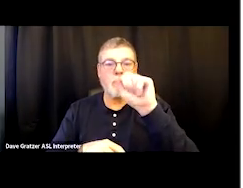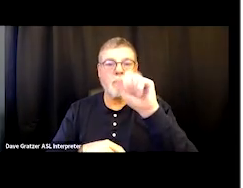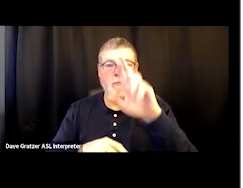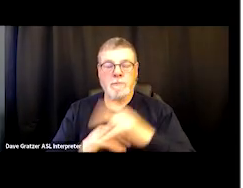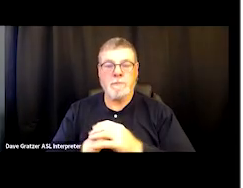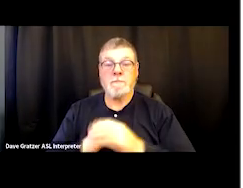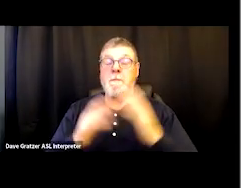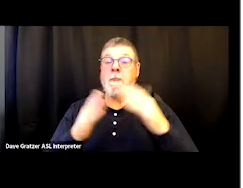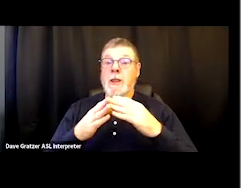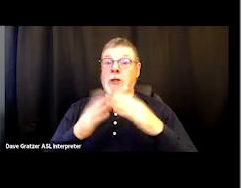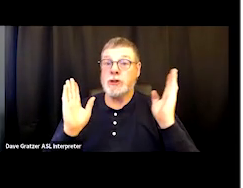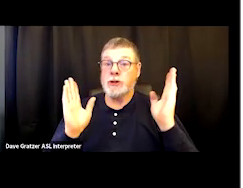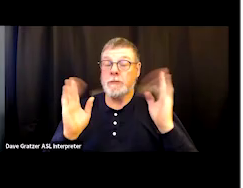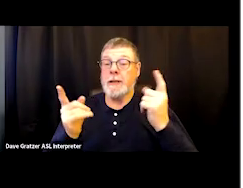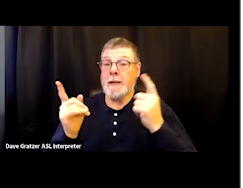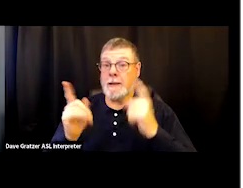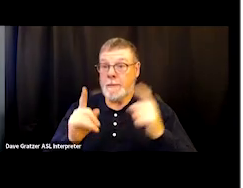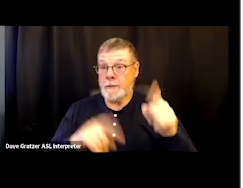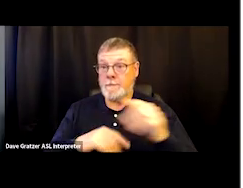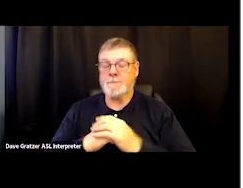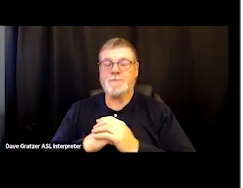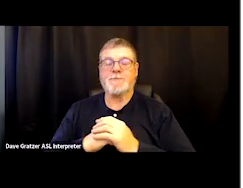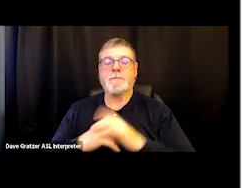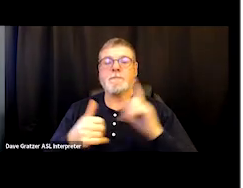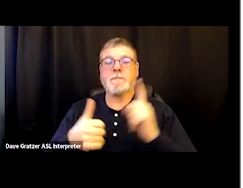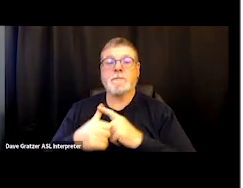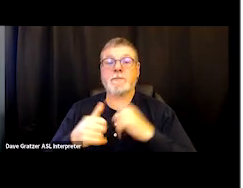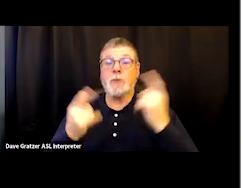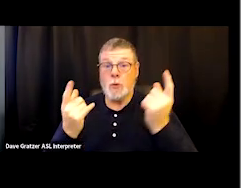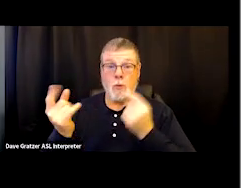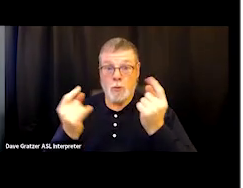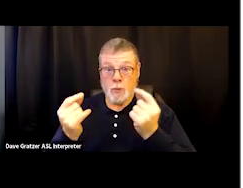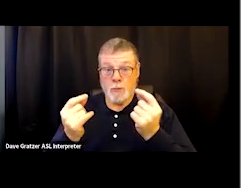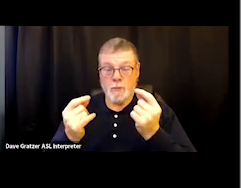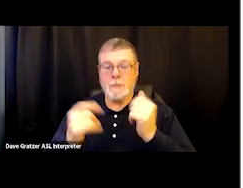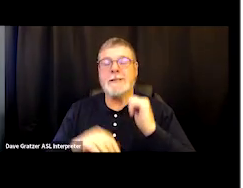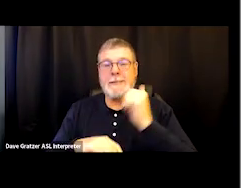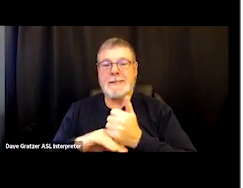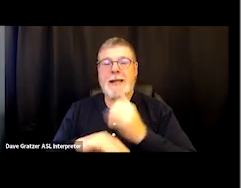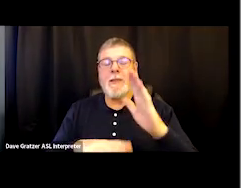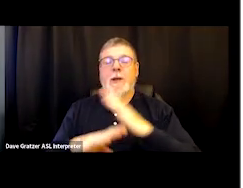Generally speaking, one of the first things that you're gonna do with the applicant is to help them set their protective filing date.